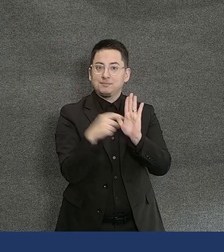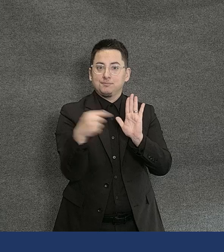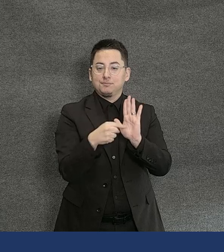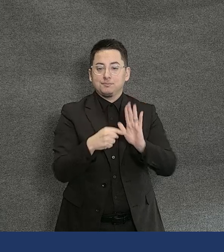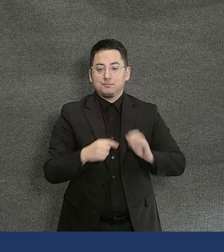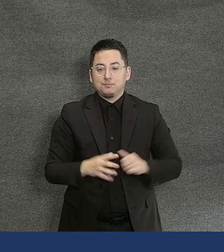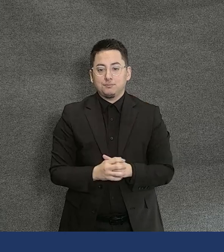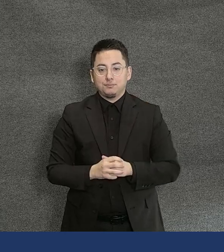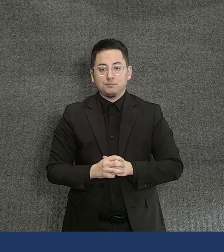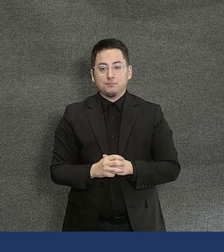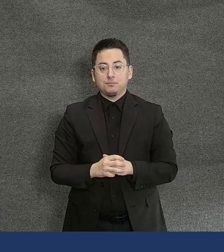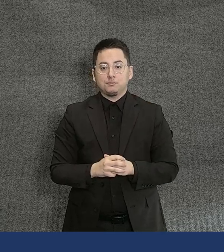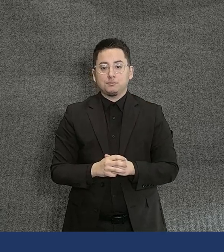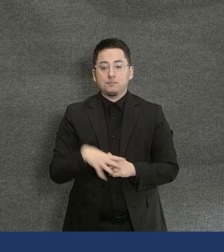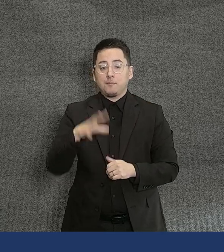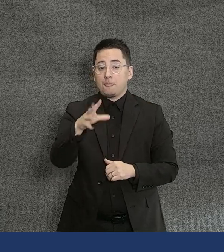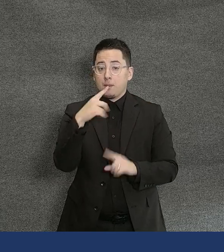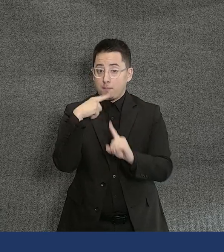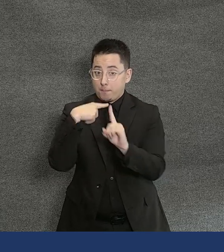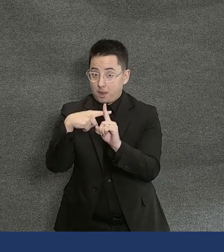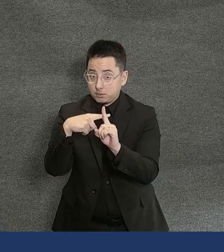And I think it's the first in the country.